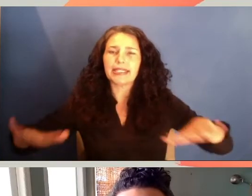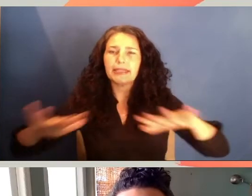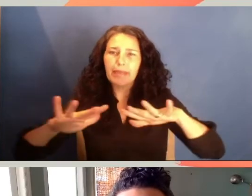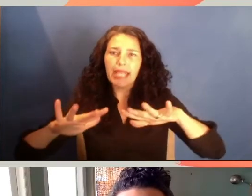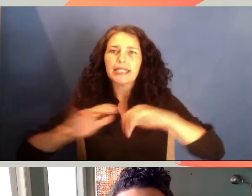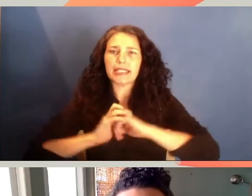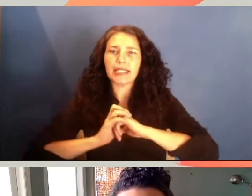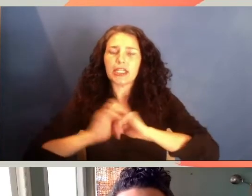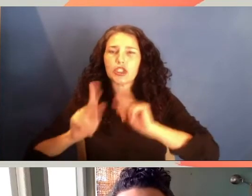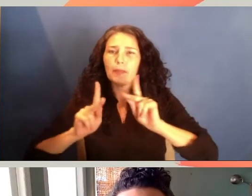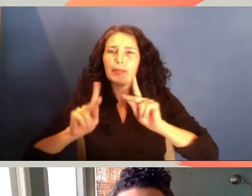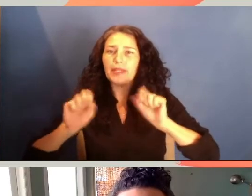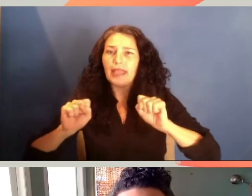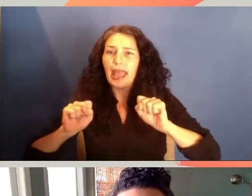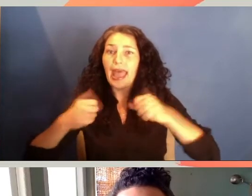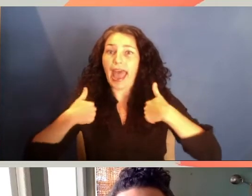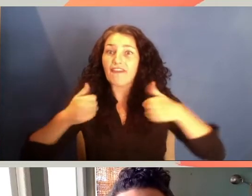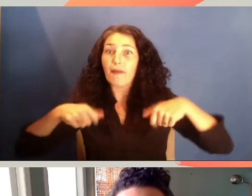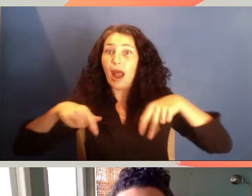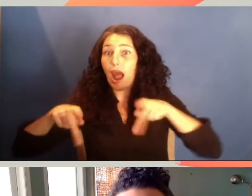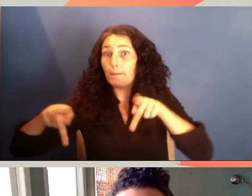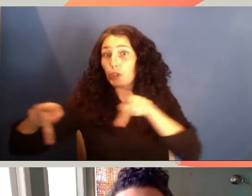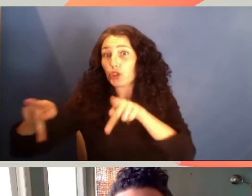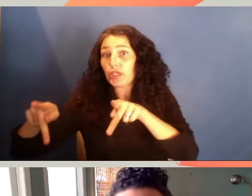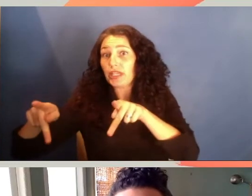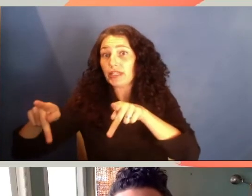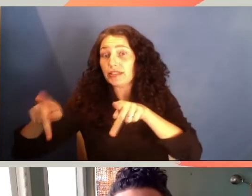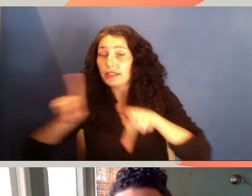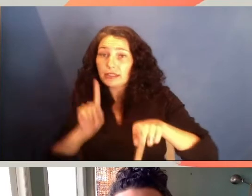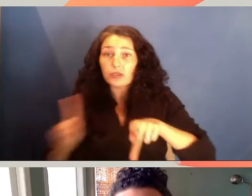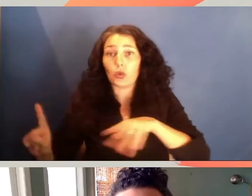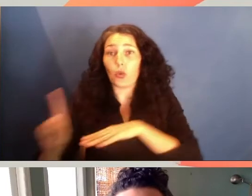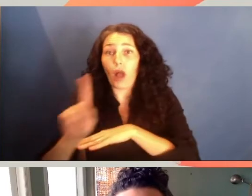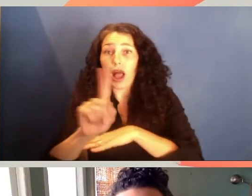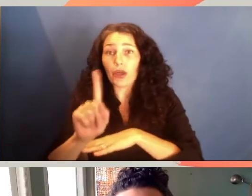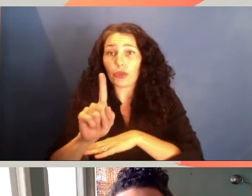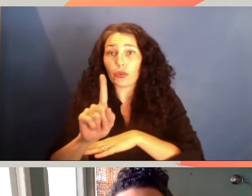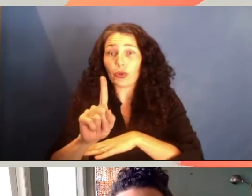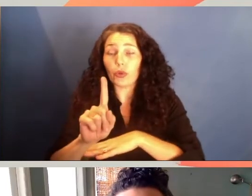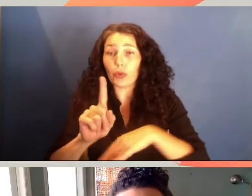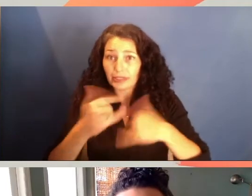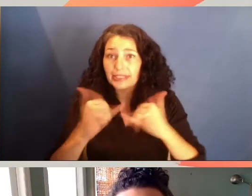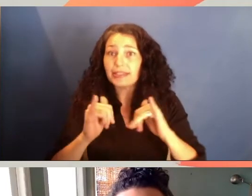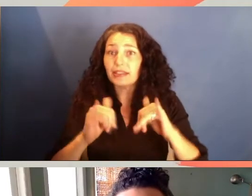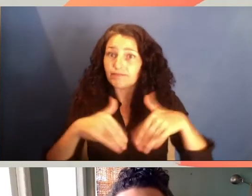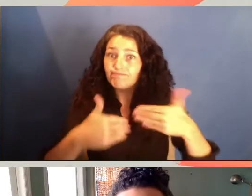that when we open the door, we don't shut it behind us. There's certainly been moments when I stood up for myself